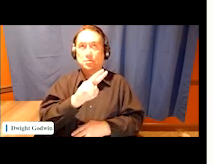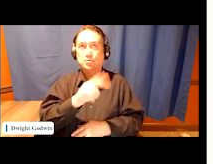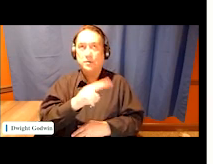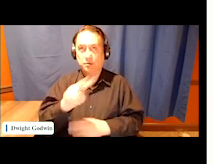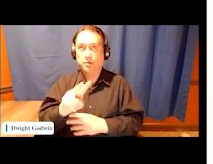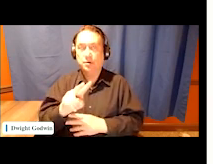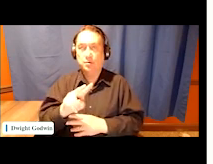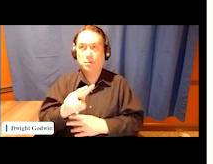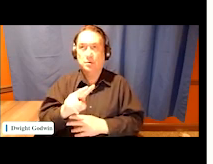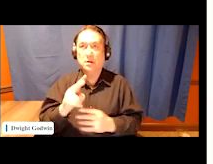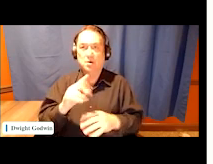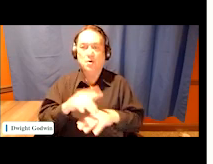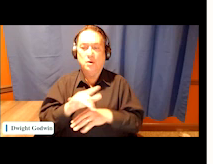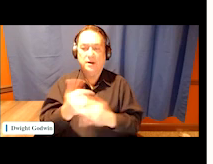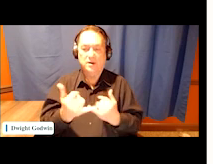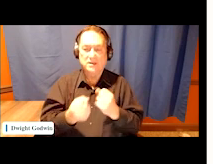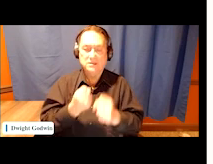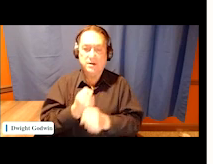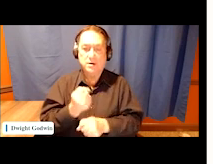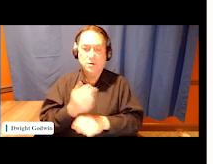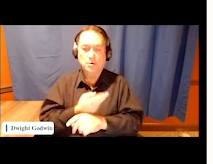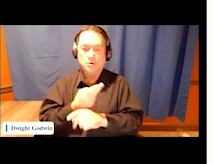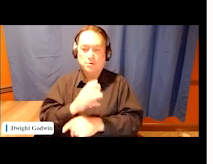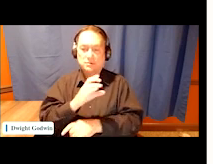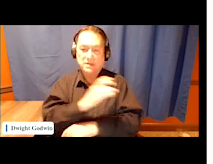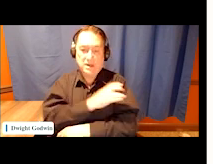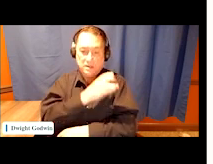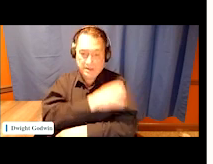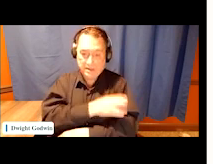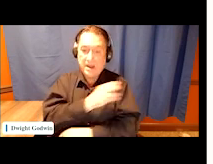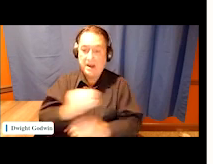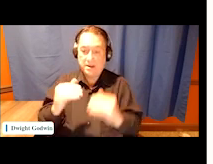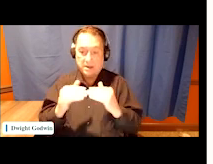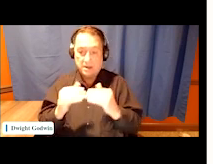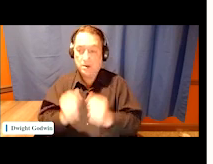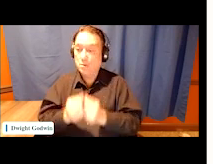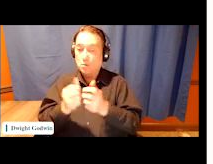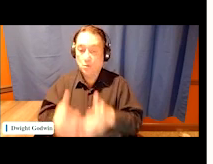earlier this year, with using a clinician and a peer without dispatching the police.